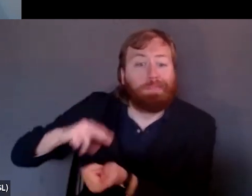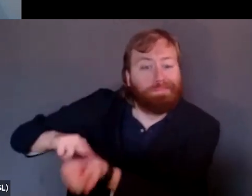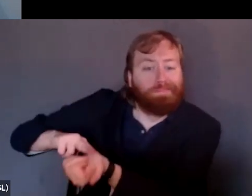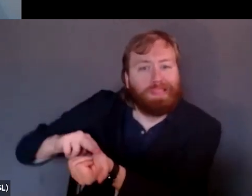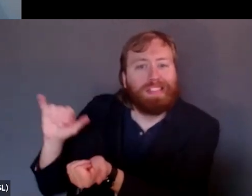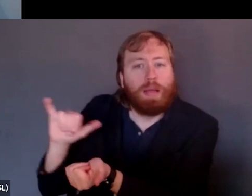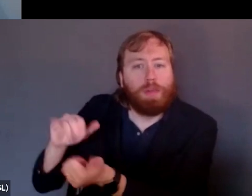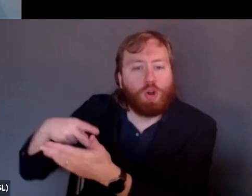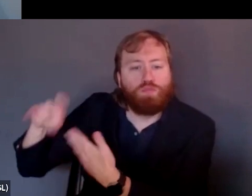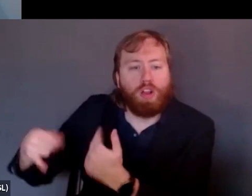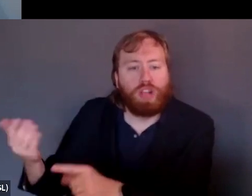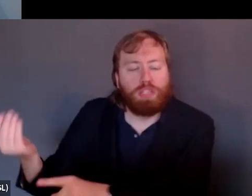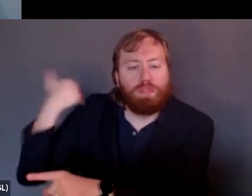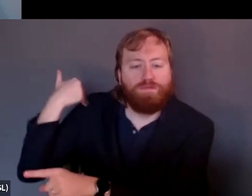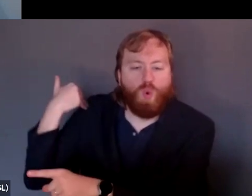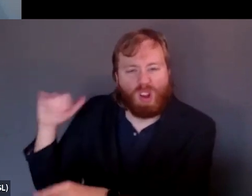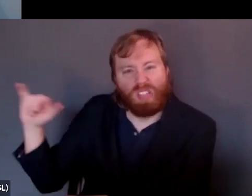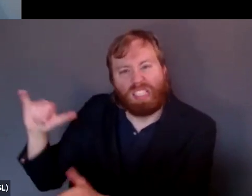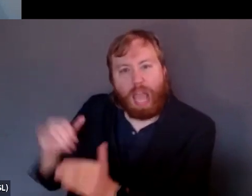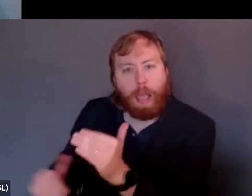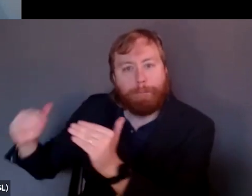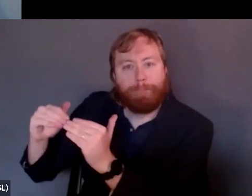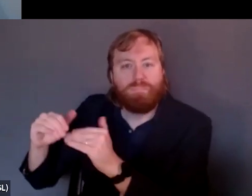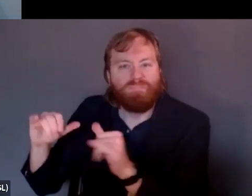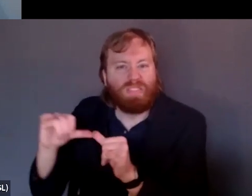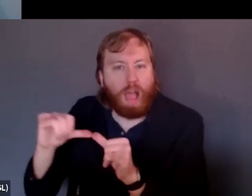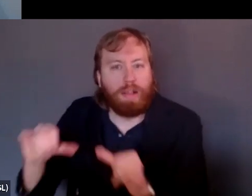From a developer point of view, I would say that